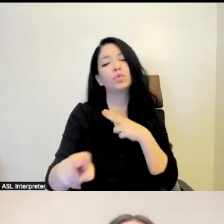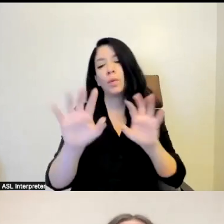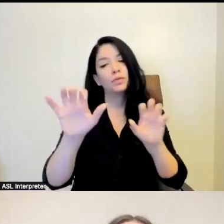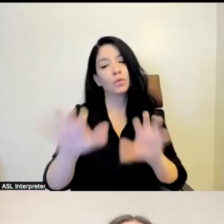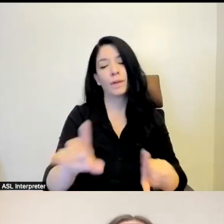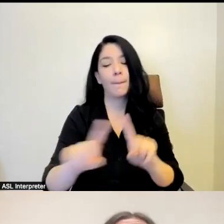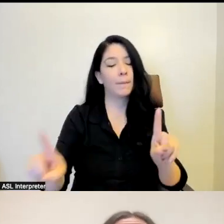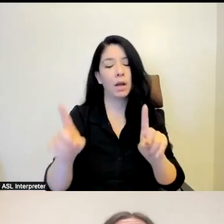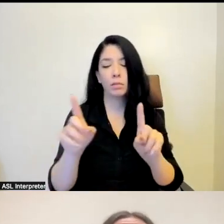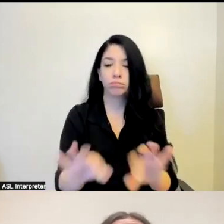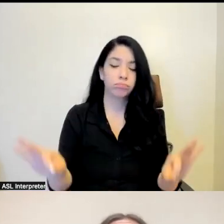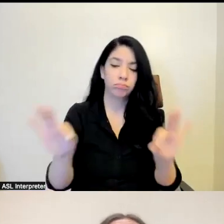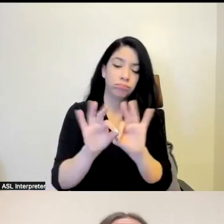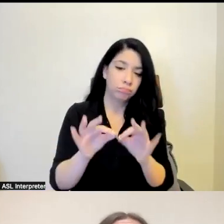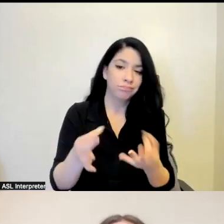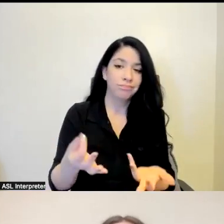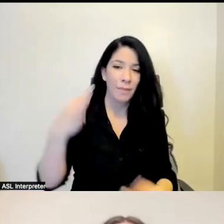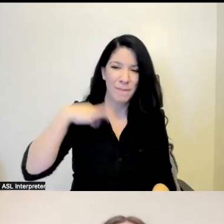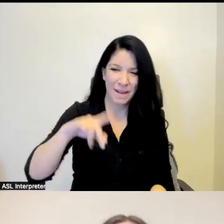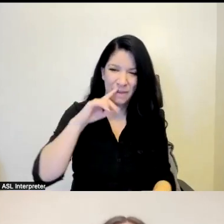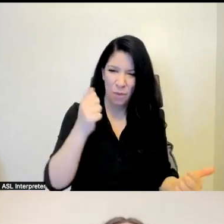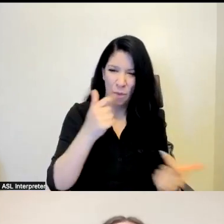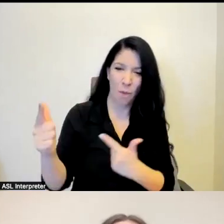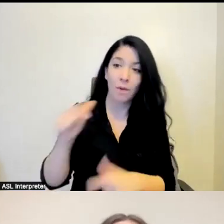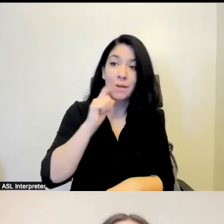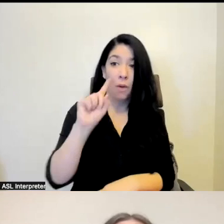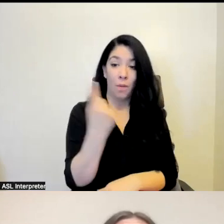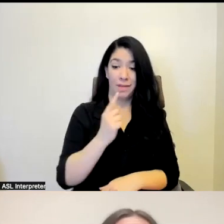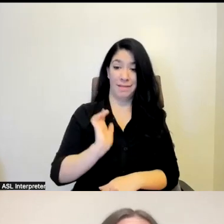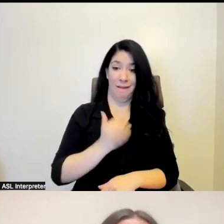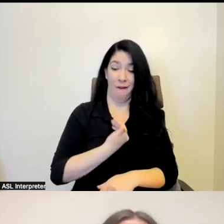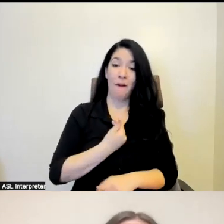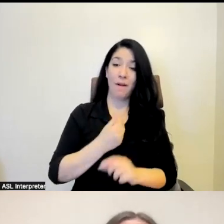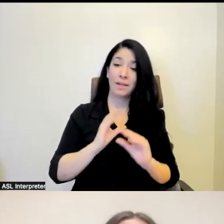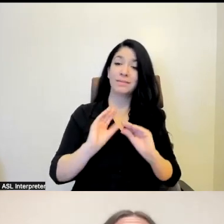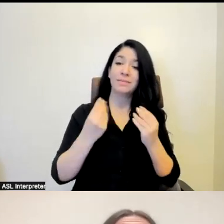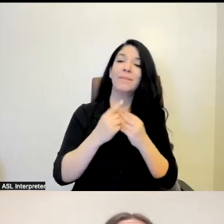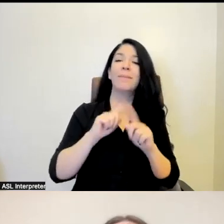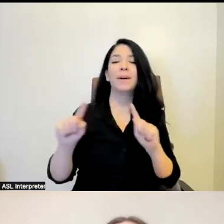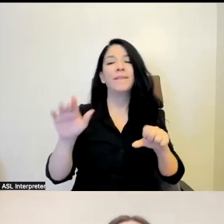informative, not only for our organizations, but also the community. To get a better sense